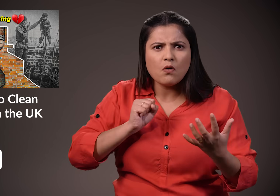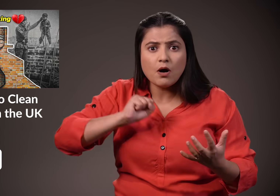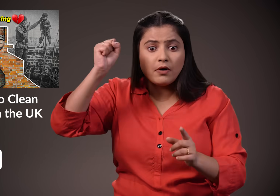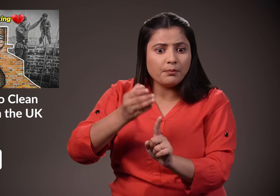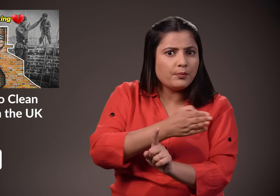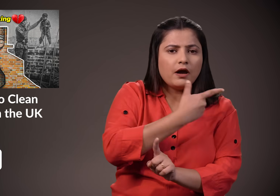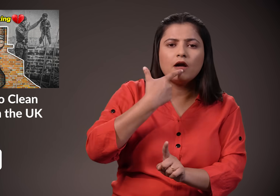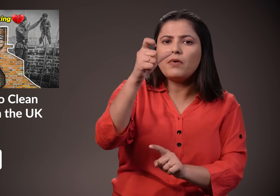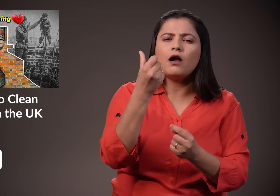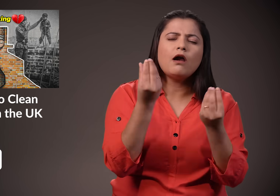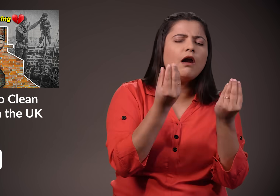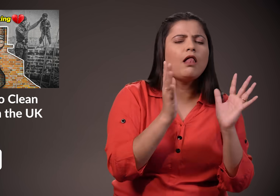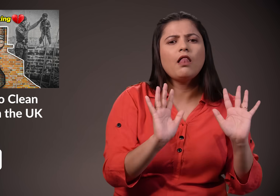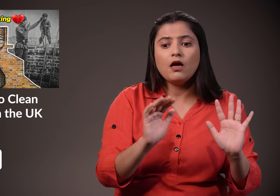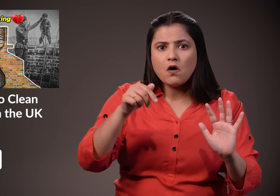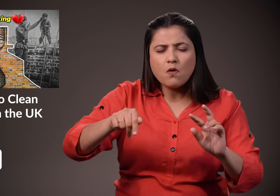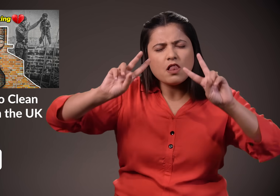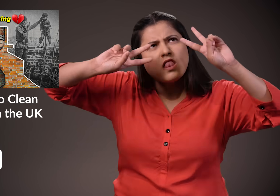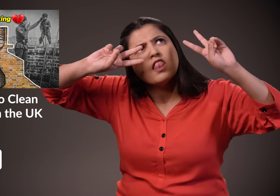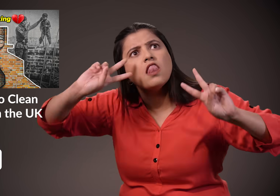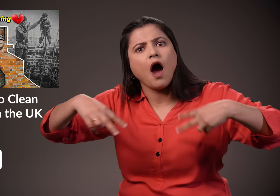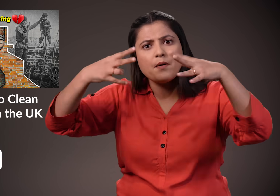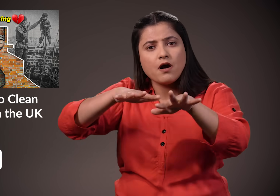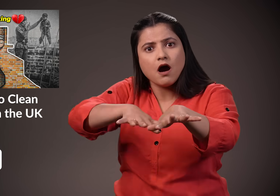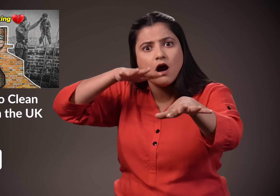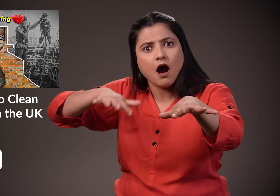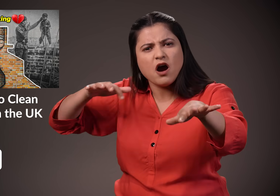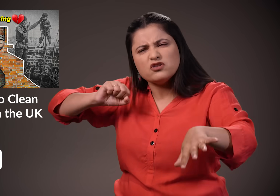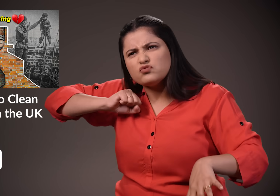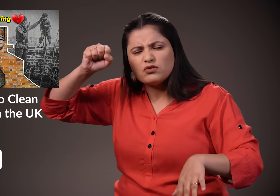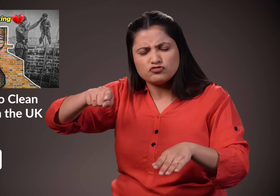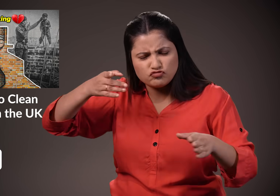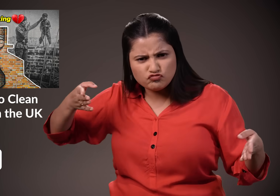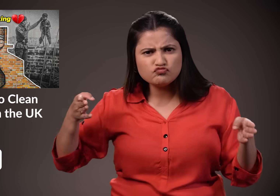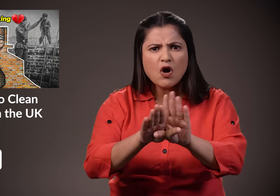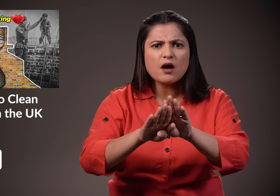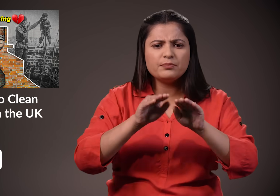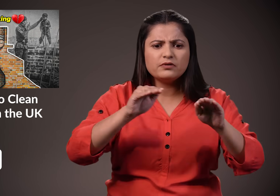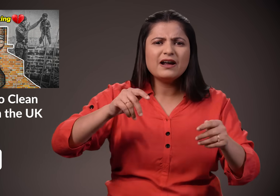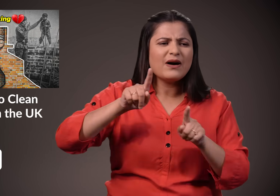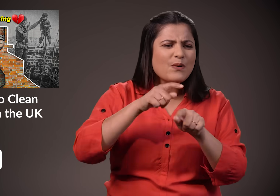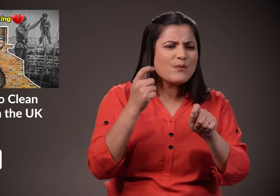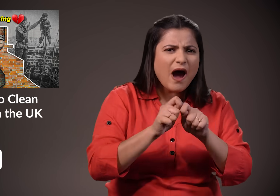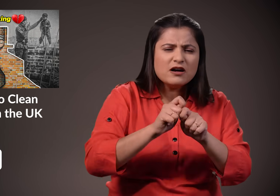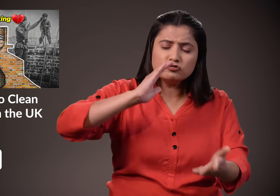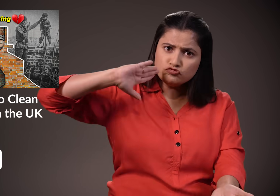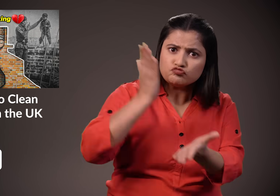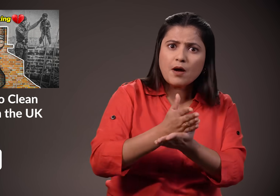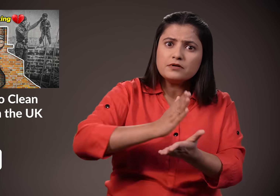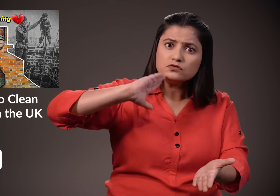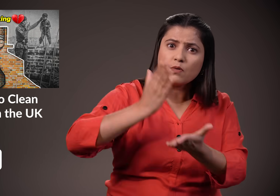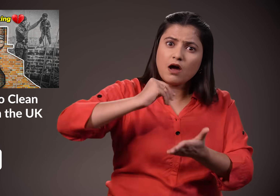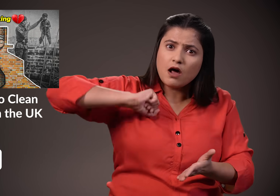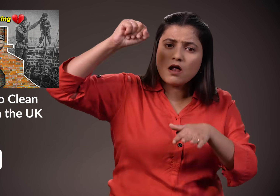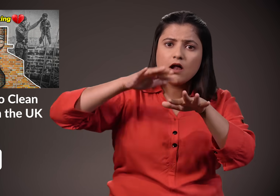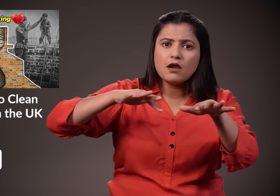and George's death led to an aggressive campaign to stop using children as chimney sweeps.